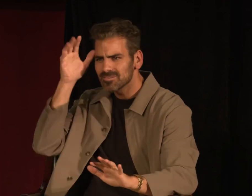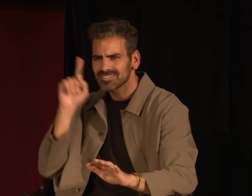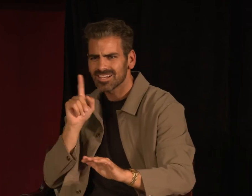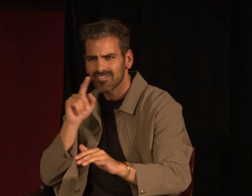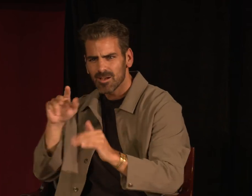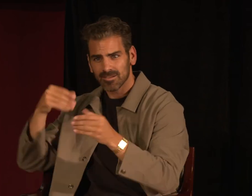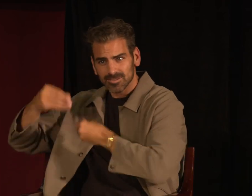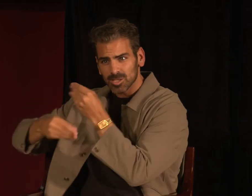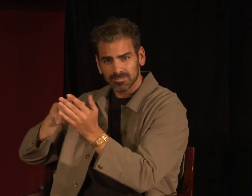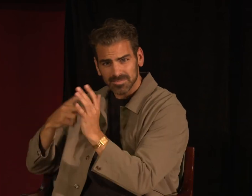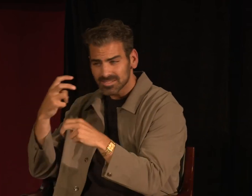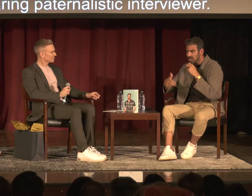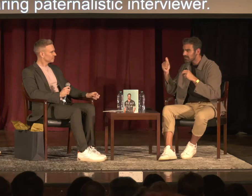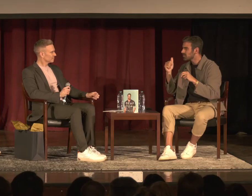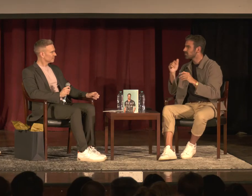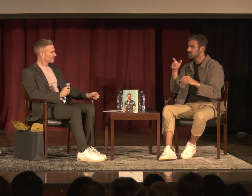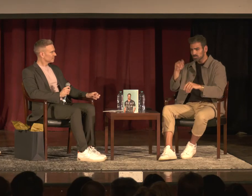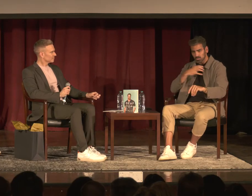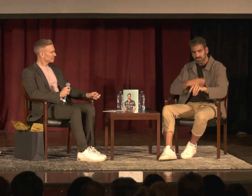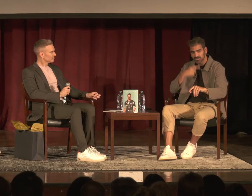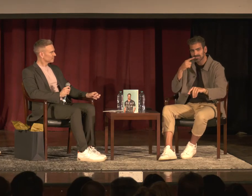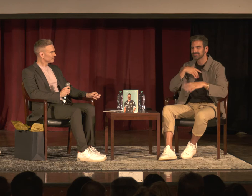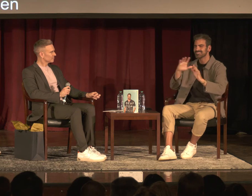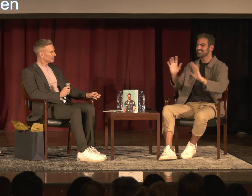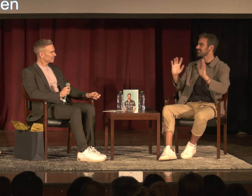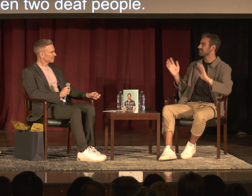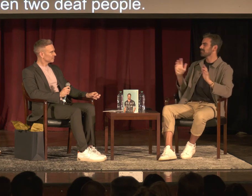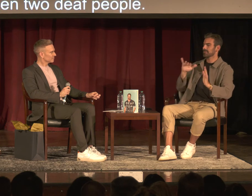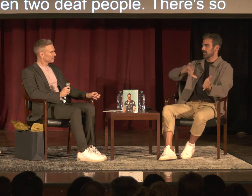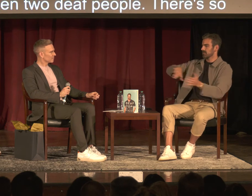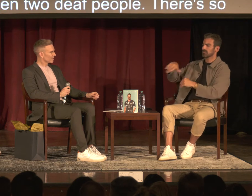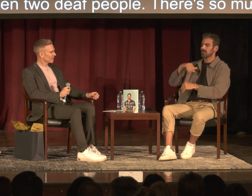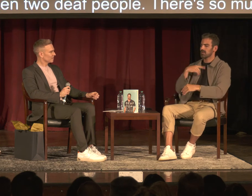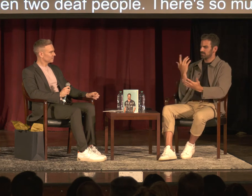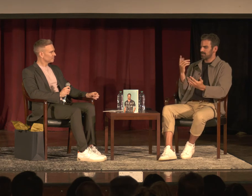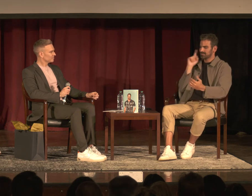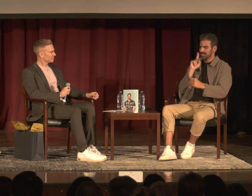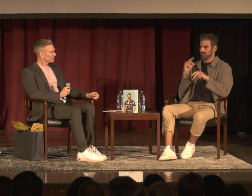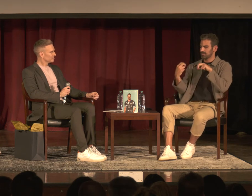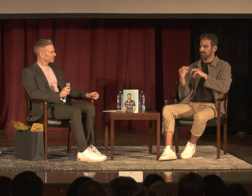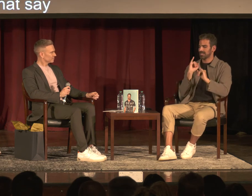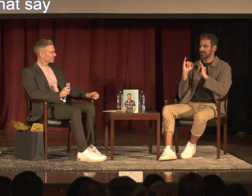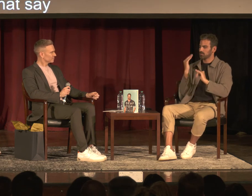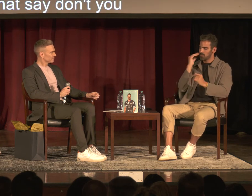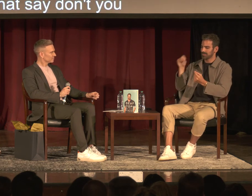We wanted it to be between two Deaf people. Right. There's so many producers out there that say, "don't you wish you were hearing? How hard was it for you when you grew up?